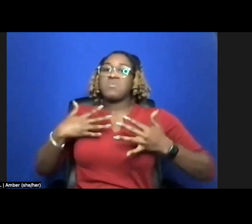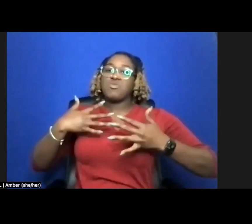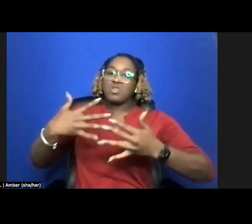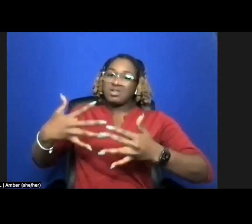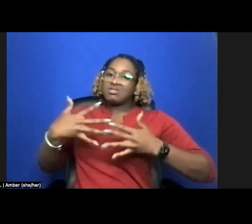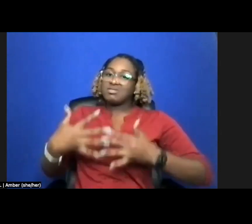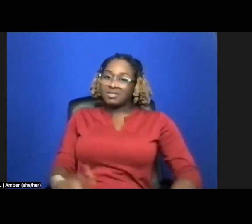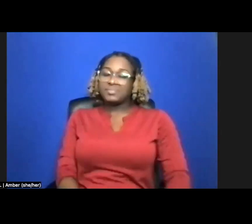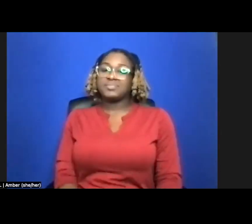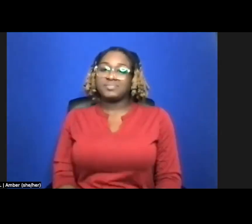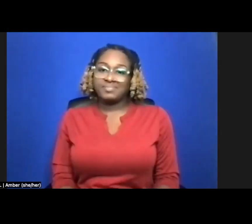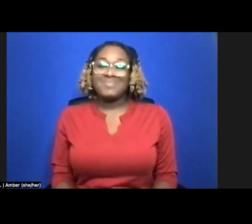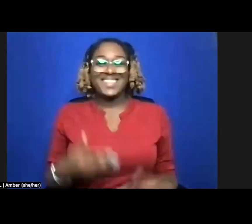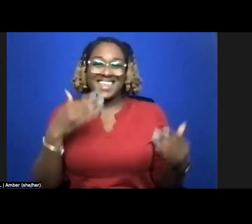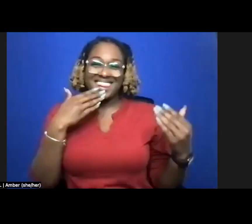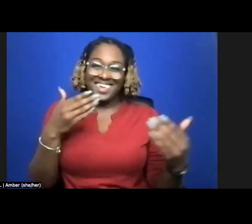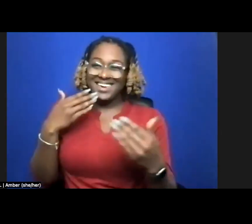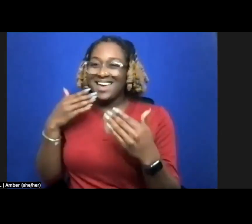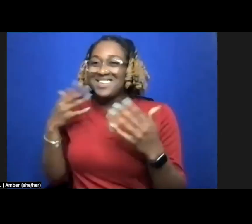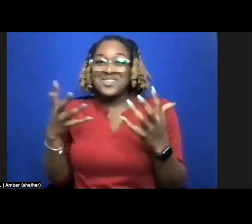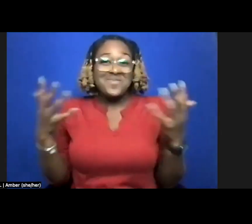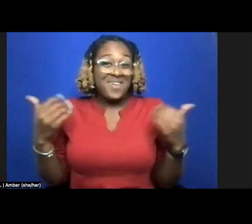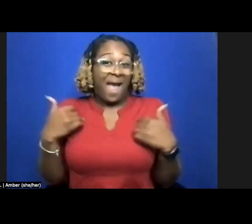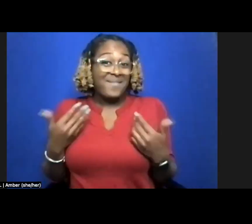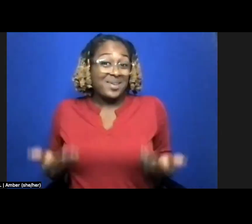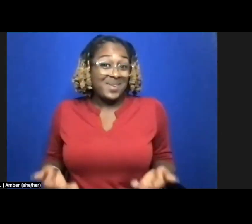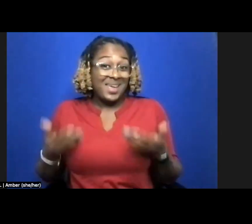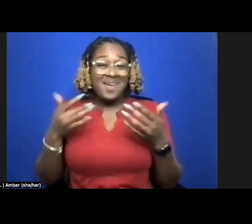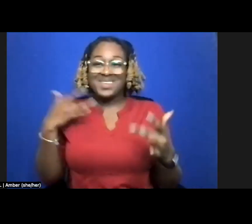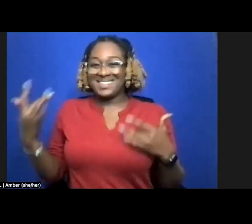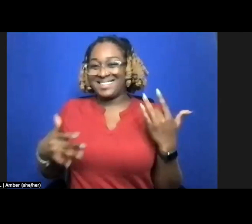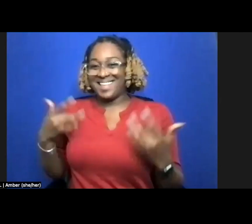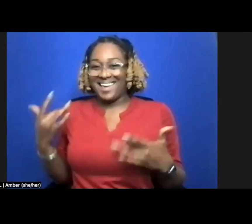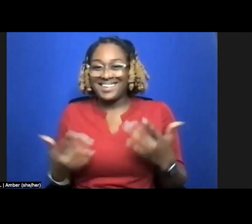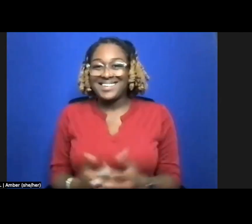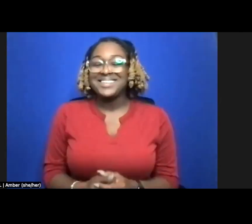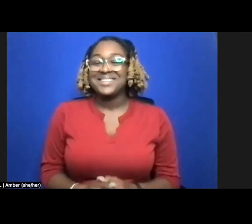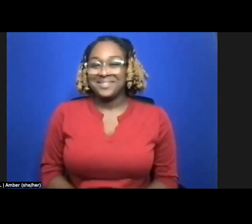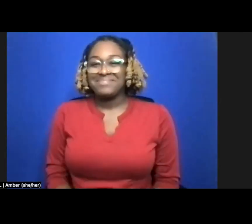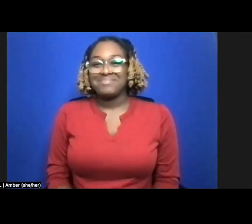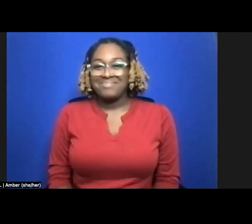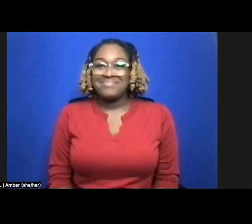Thank you so much for having me. I'm so excited to hear Destiny read now.